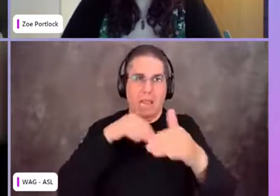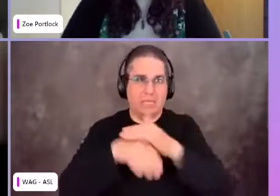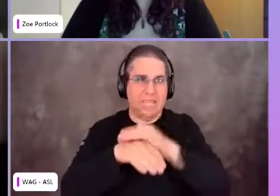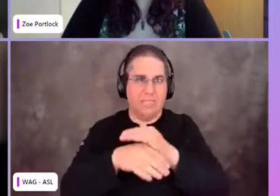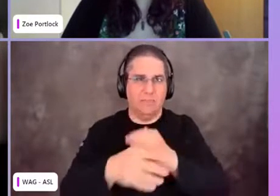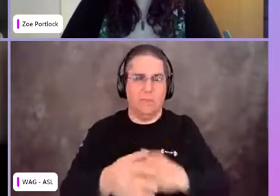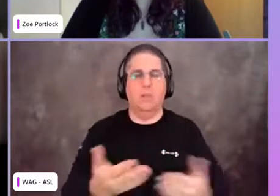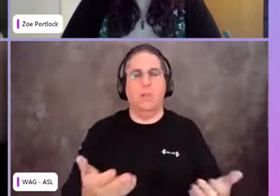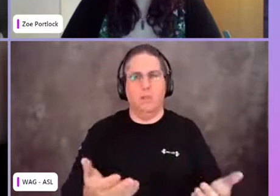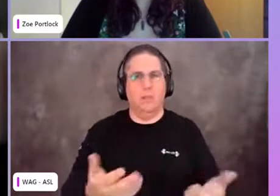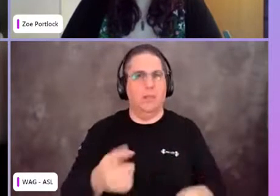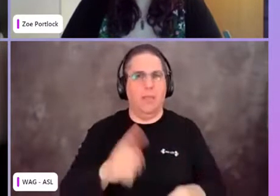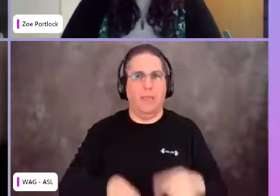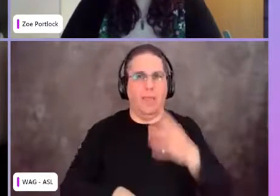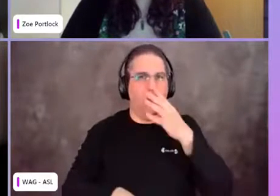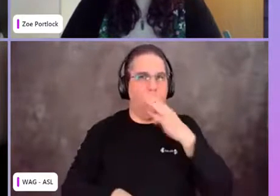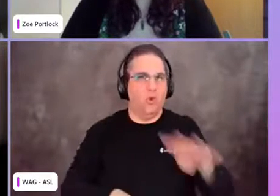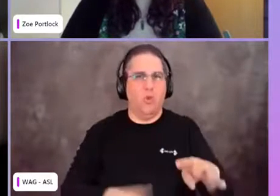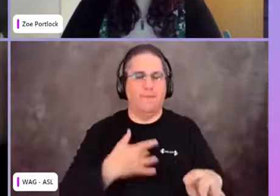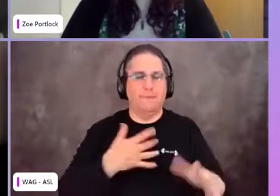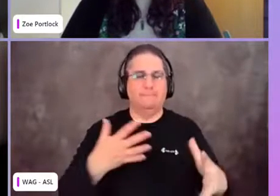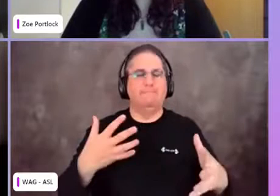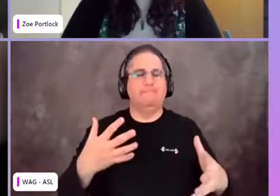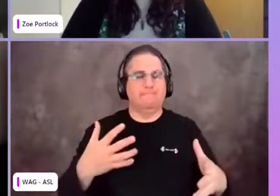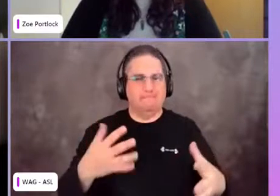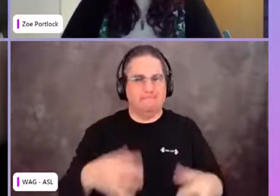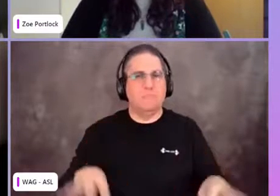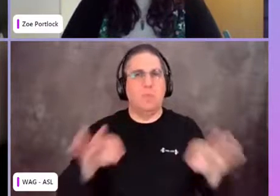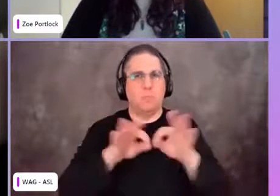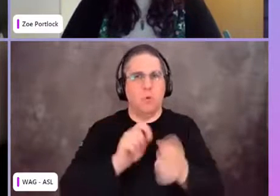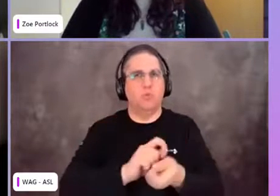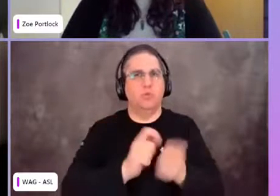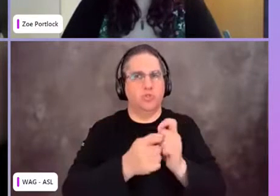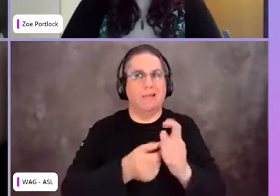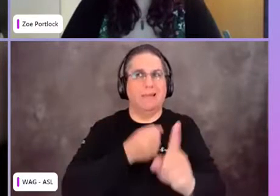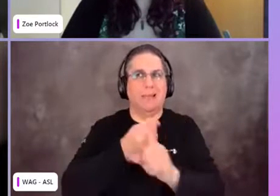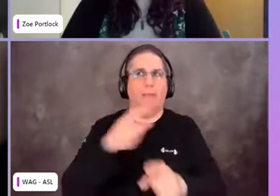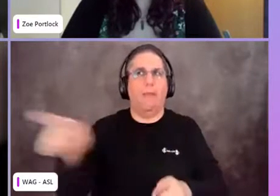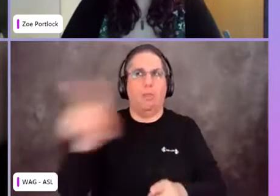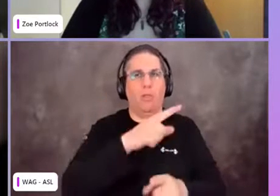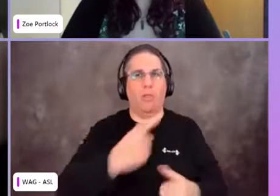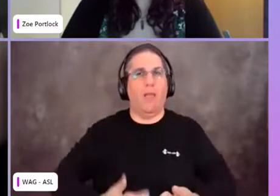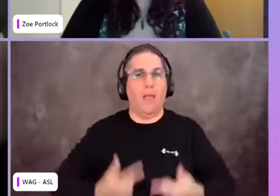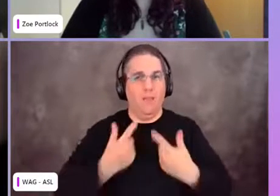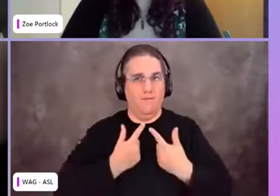and inaccessible as a society already. So here are the areas where our product is making it worse or where people are